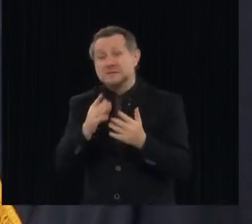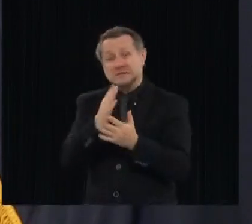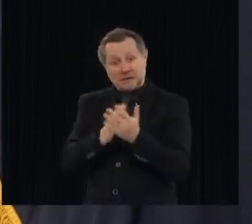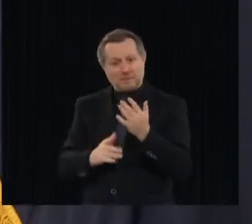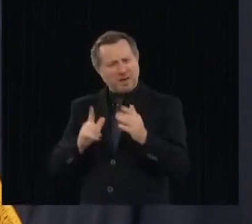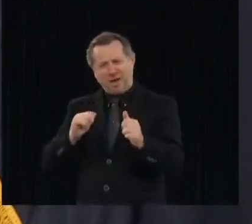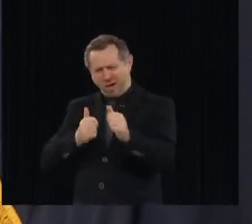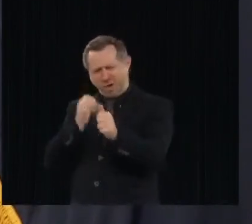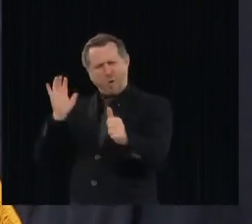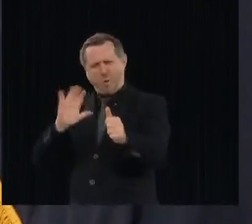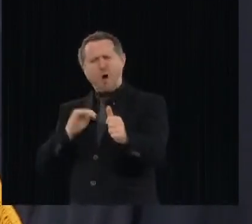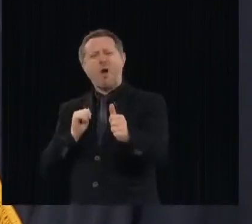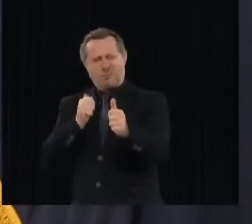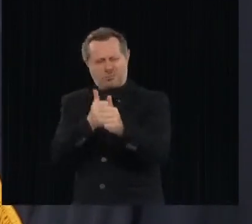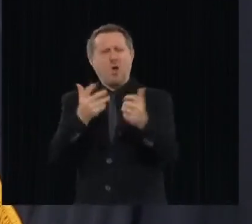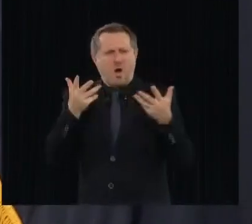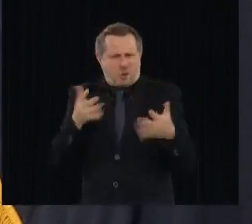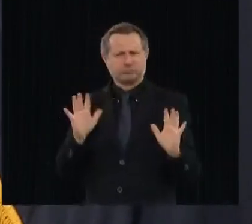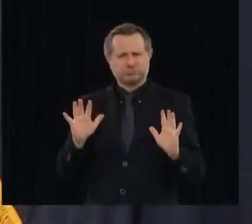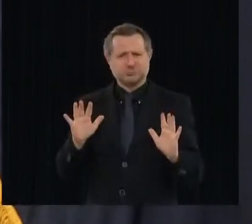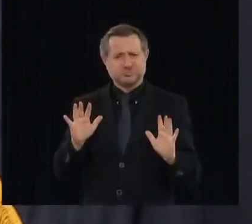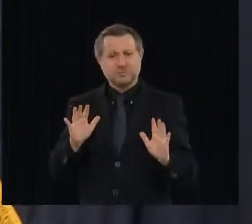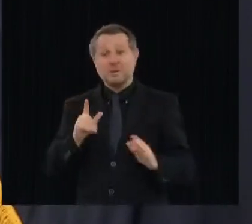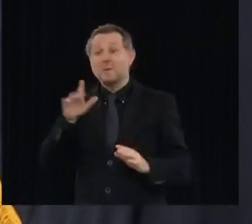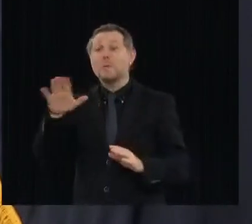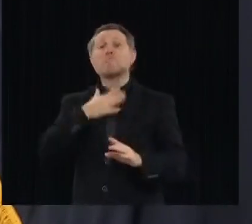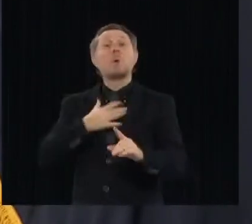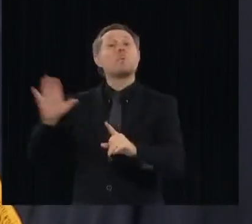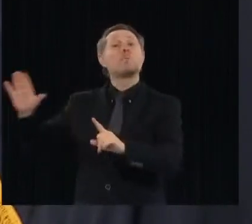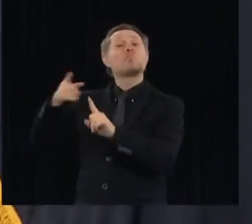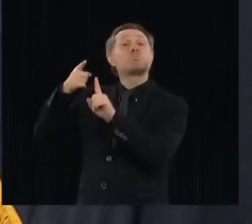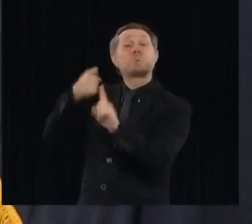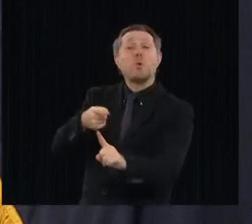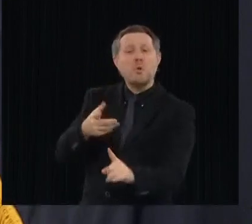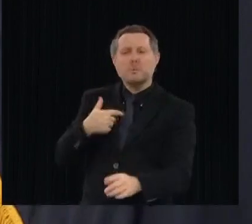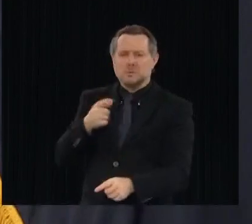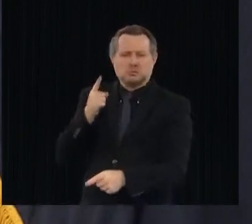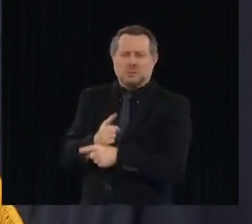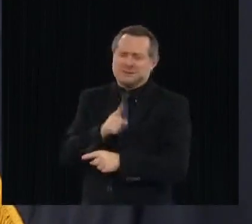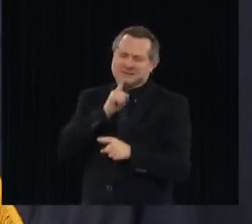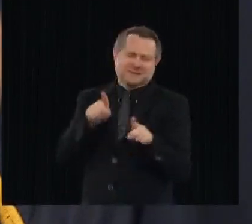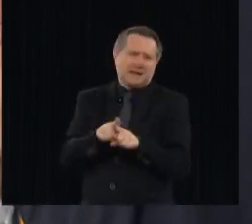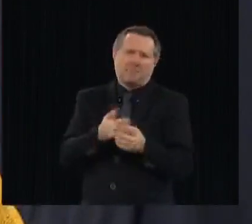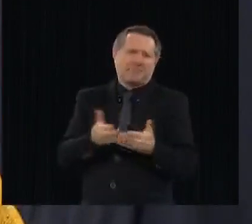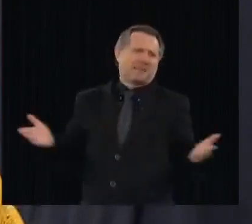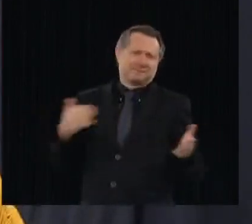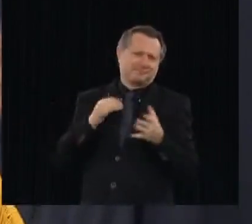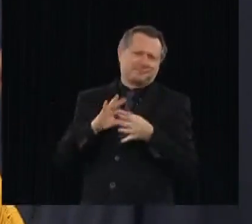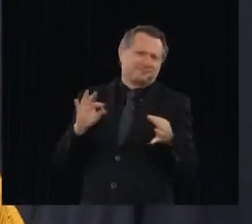THEY'RE INVESTIGATING SOMETHING ABOUT WHAT YOU SAID.